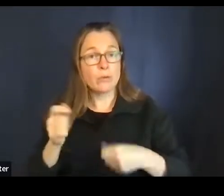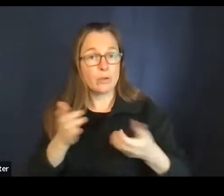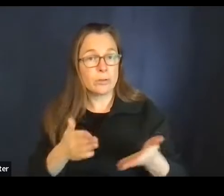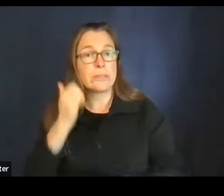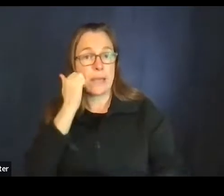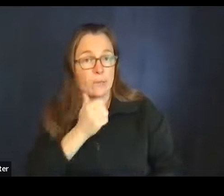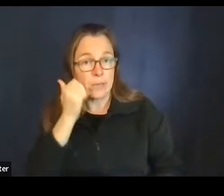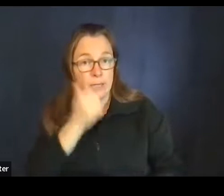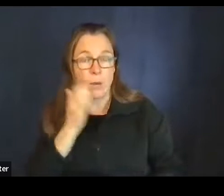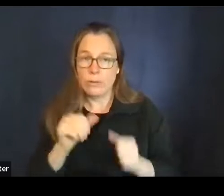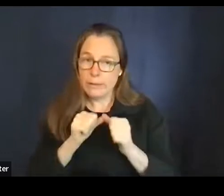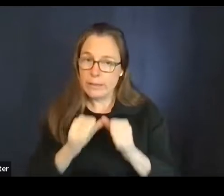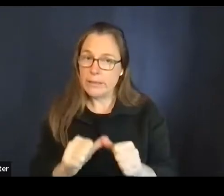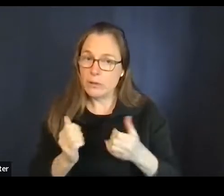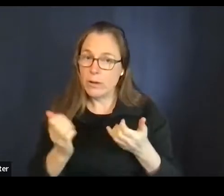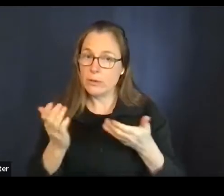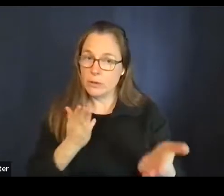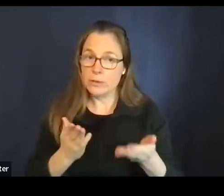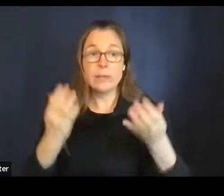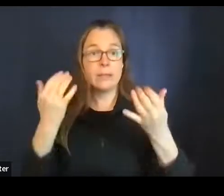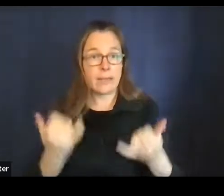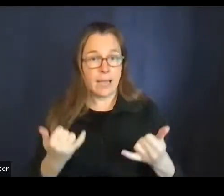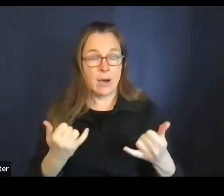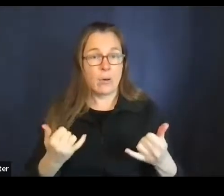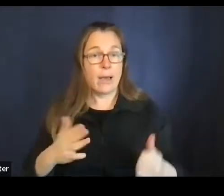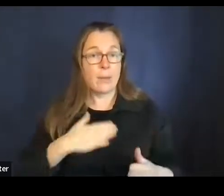With that, it is my great pleasure to introduce to you Lisa Watson,